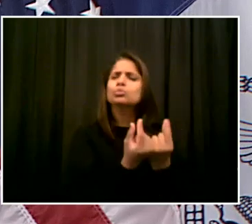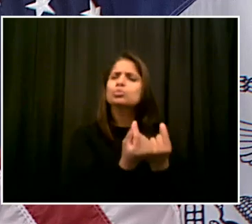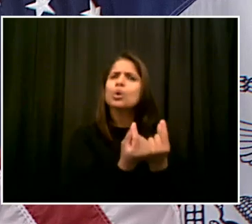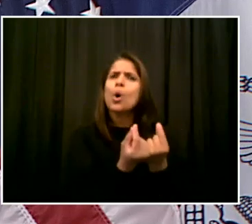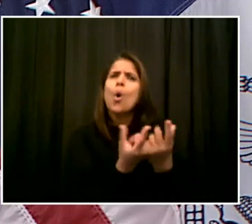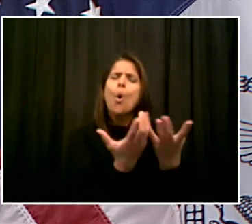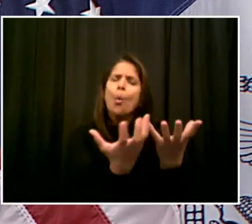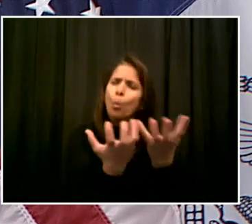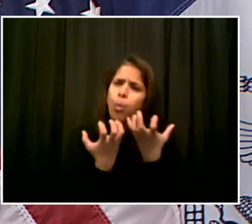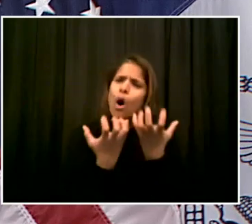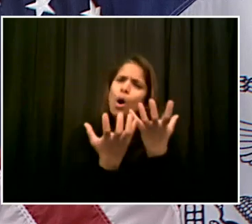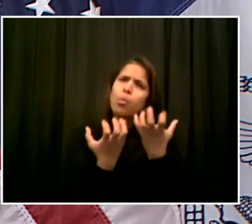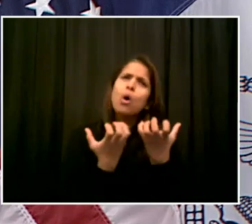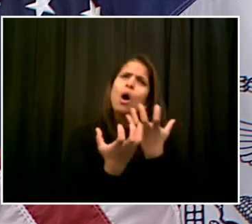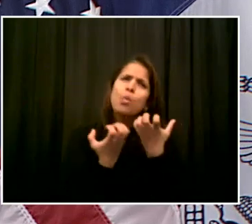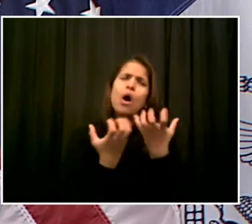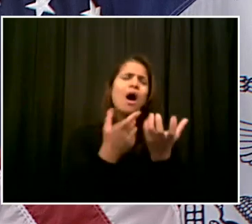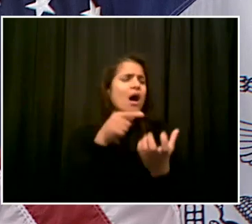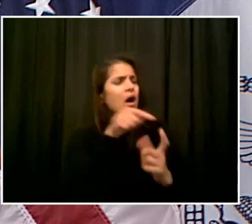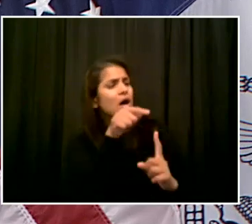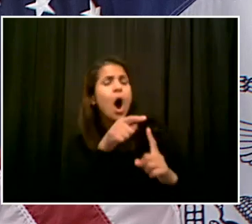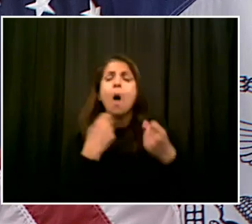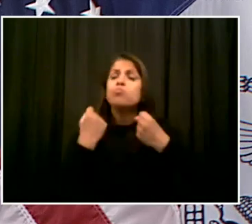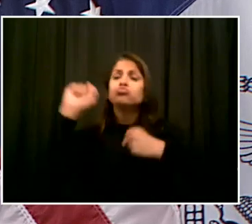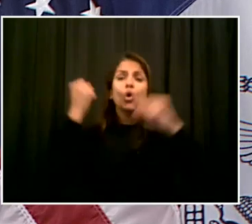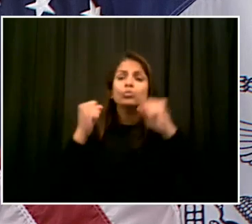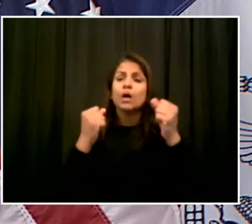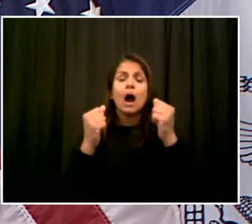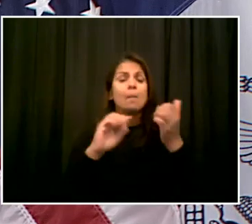STILL MANAGING